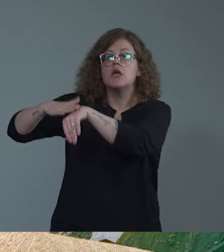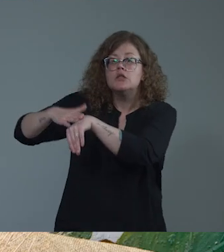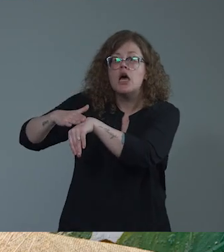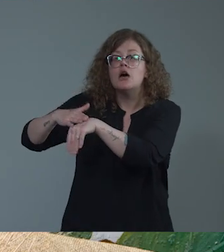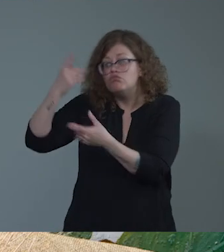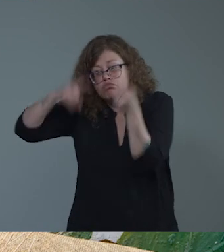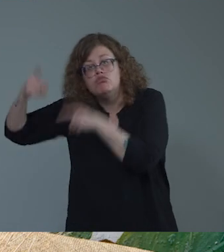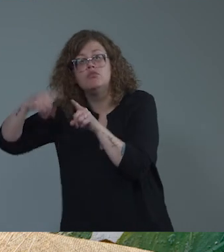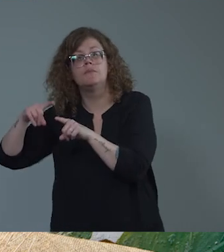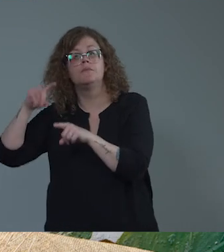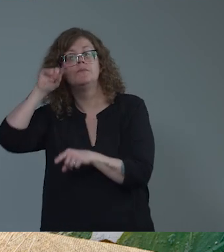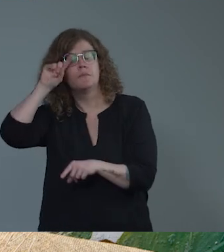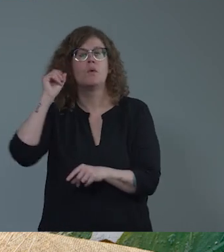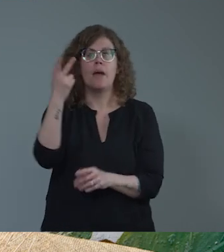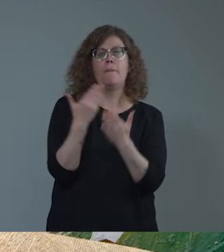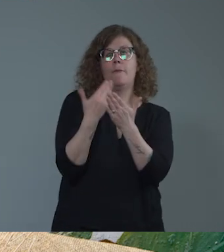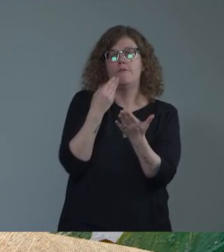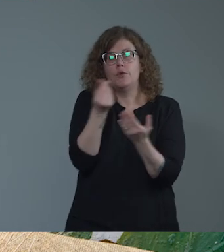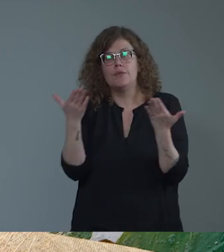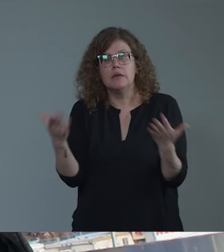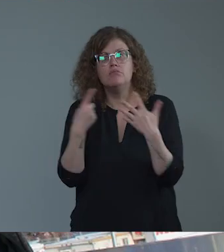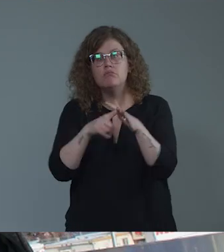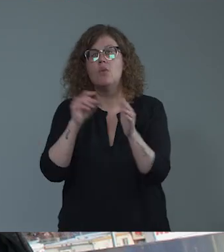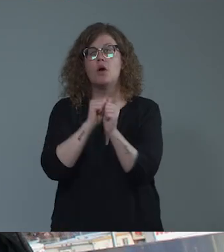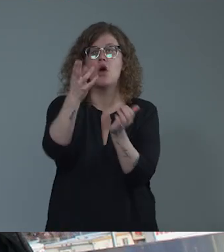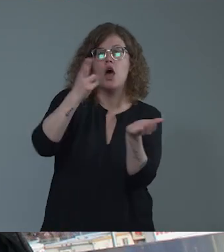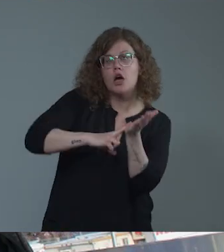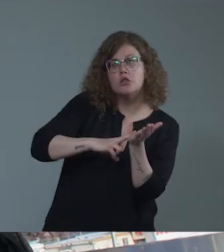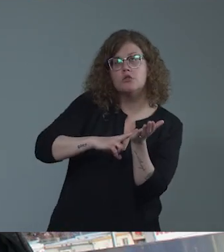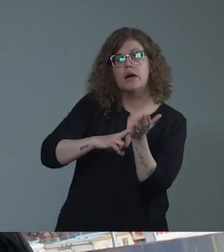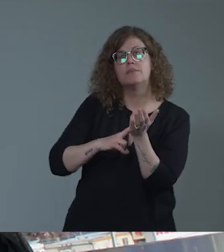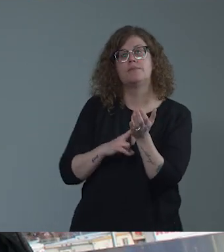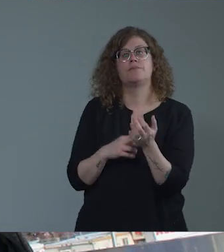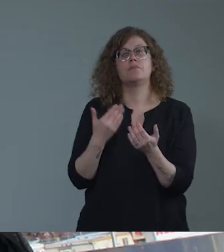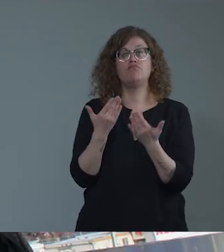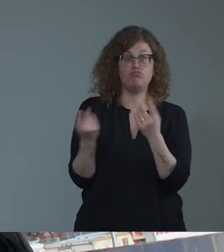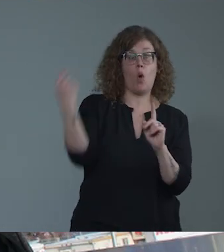or reproduce it in any way; that those rights really do remain with the artist throughout their lifetime and beyond.